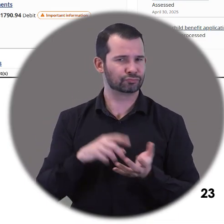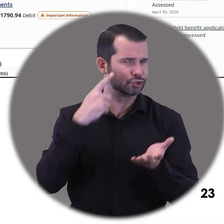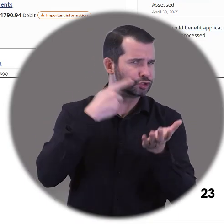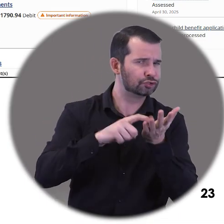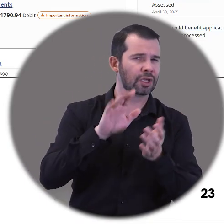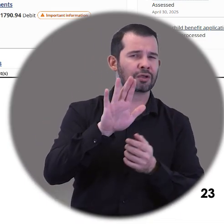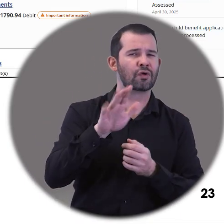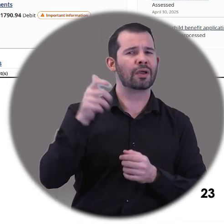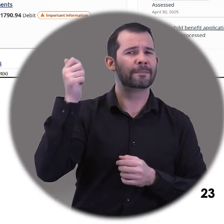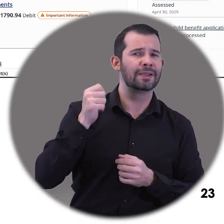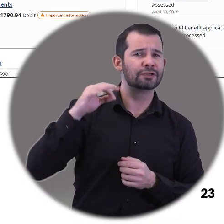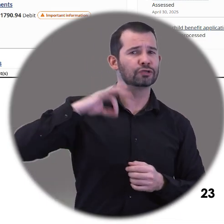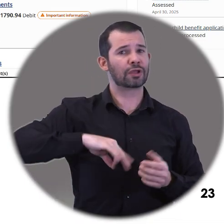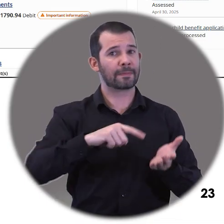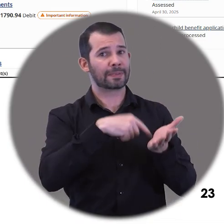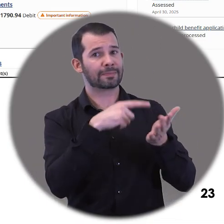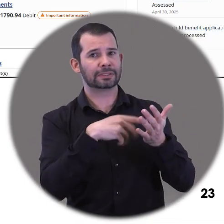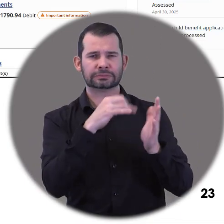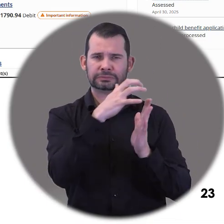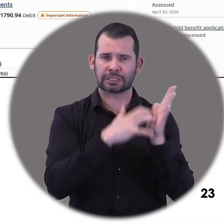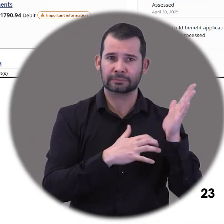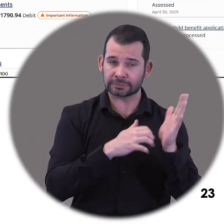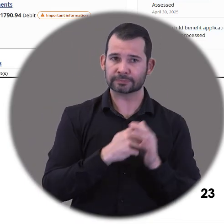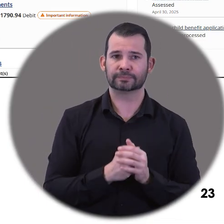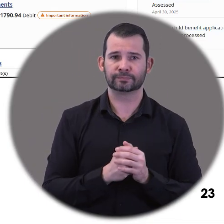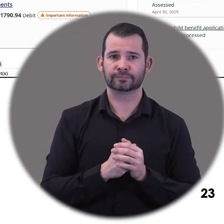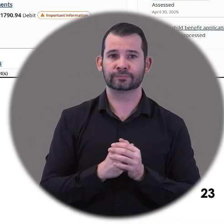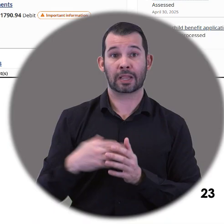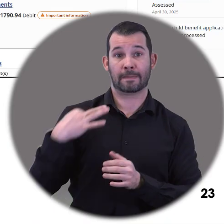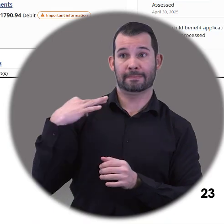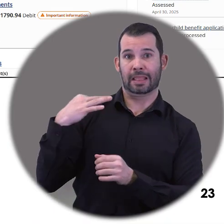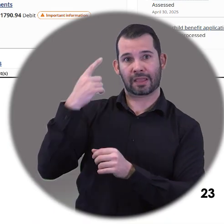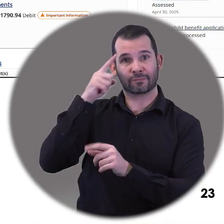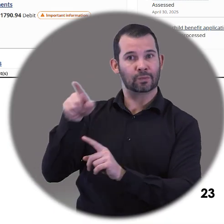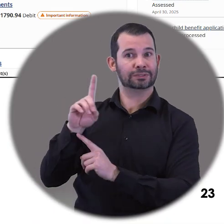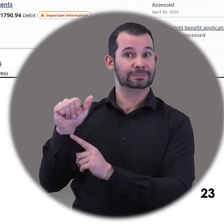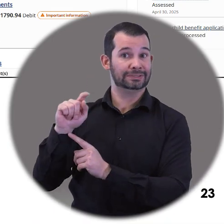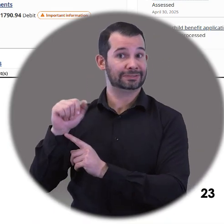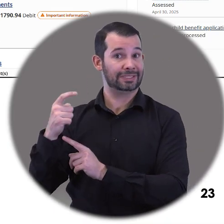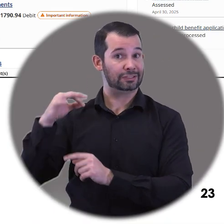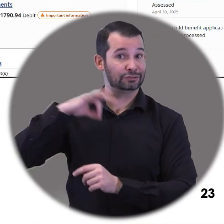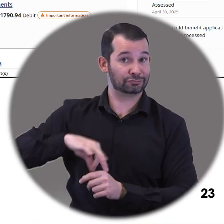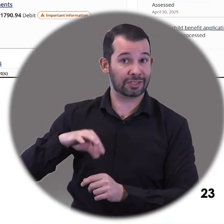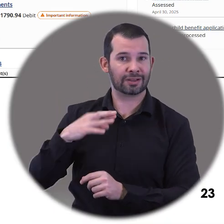Check your benefit and credit payments and statements; Apply for the disability tax credit